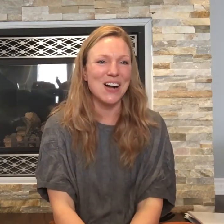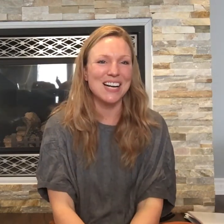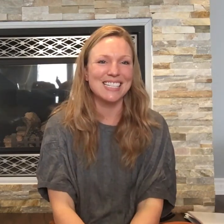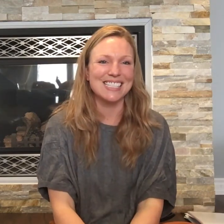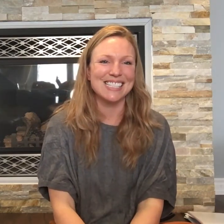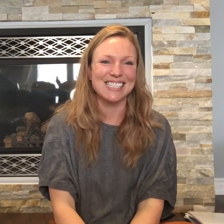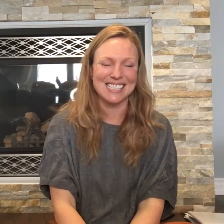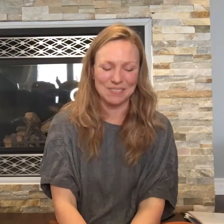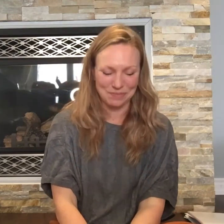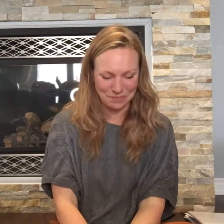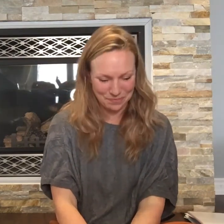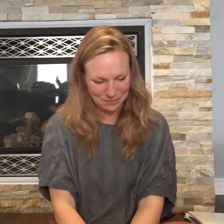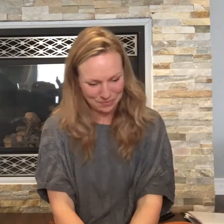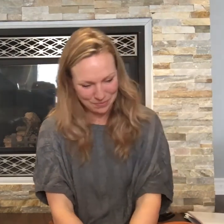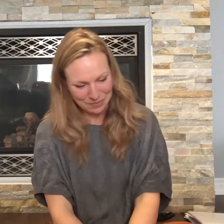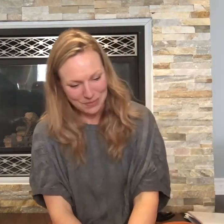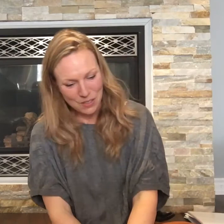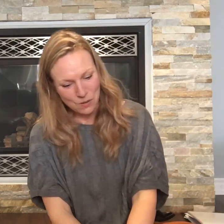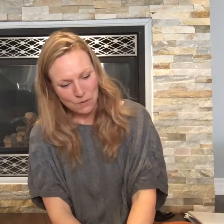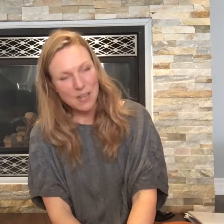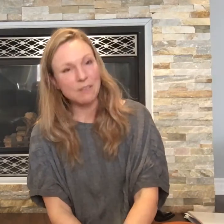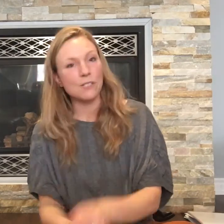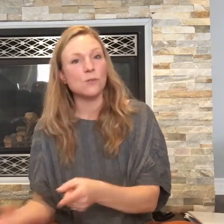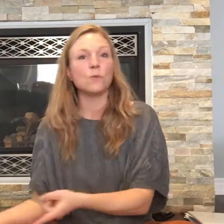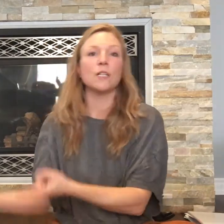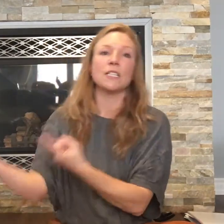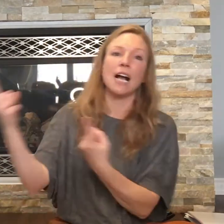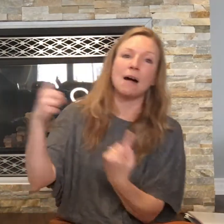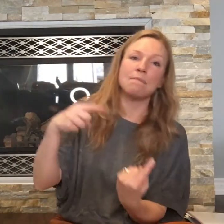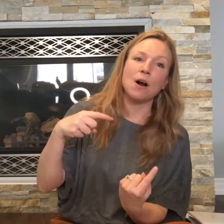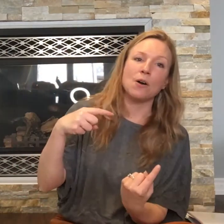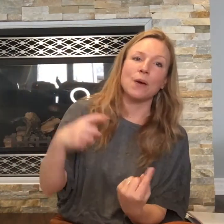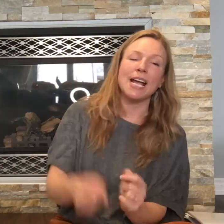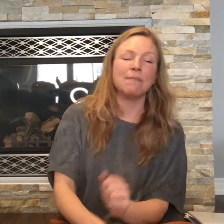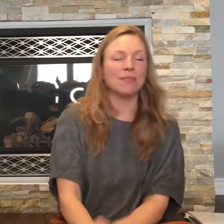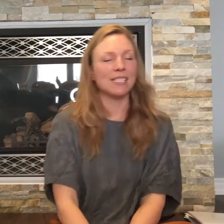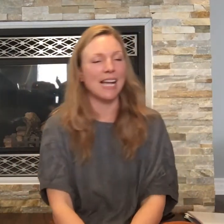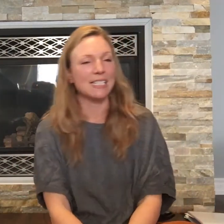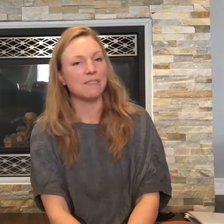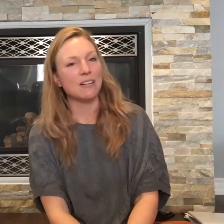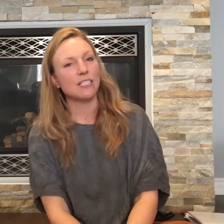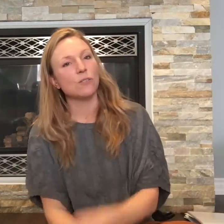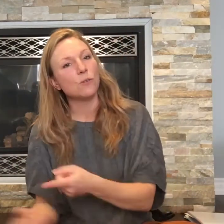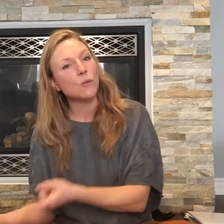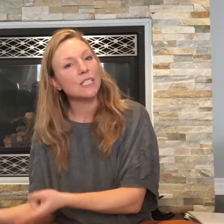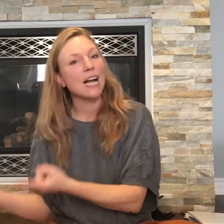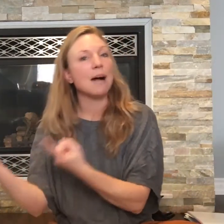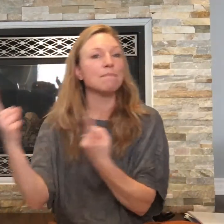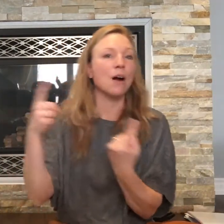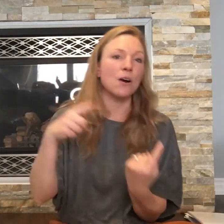SANTA, SANTA CLAUS. Who very soon will COME our way, Santa very soon will COME our way,